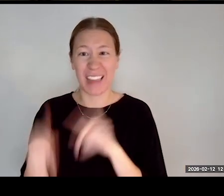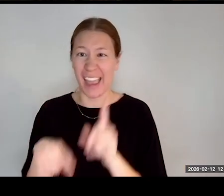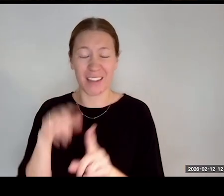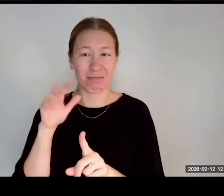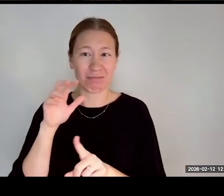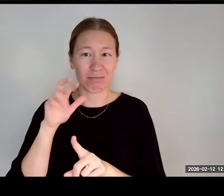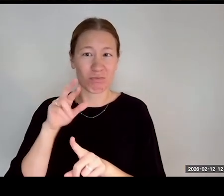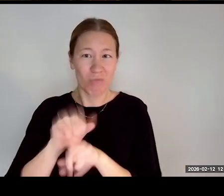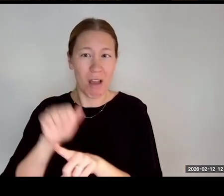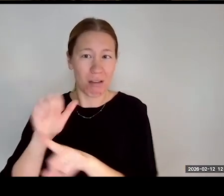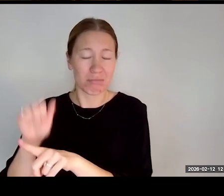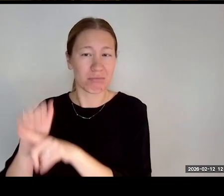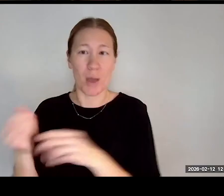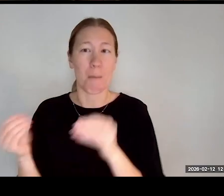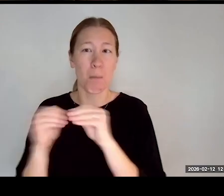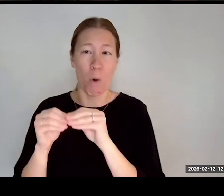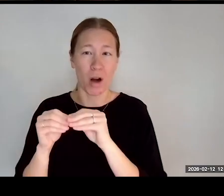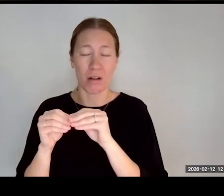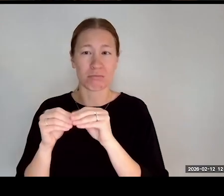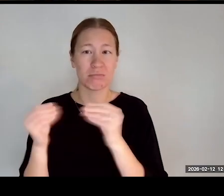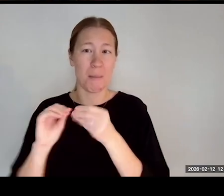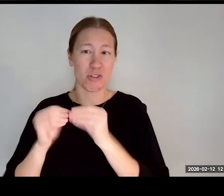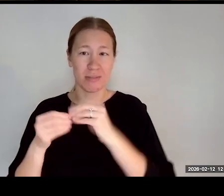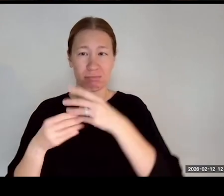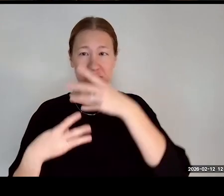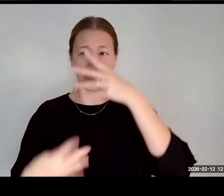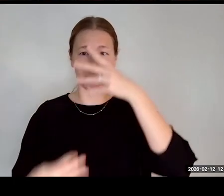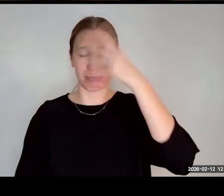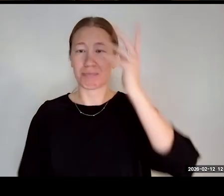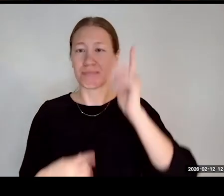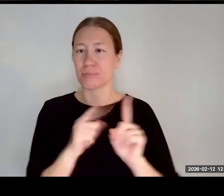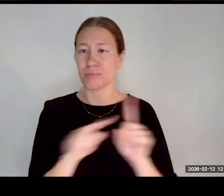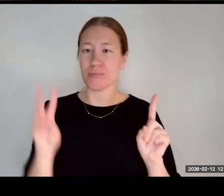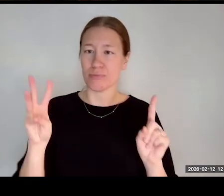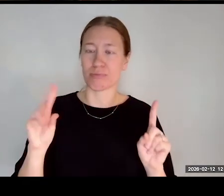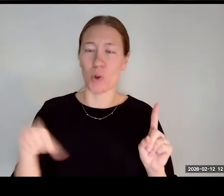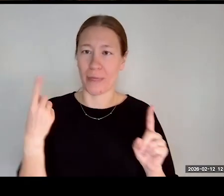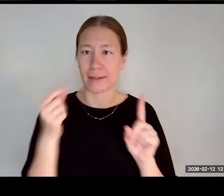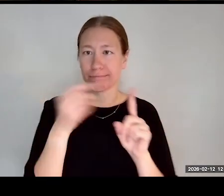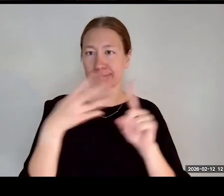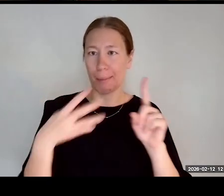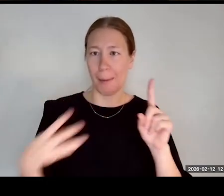So try to structure your documents so you don't need more than six heading levels. It's important to remember not